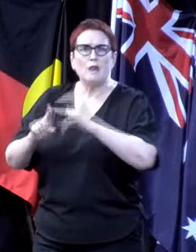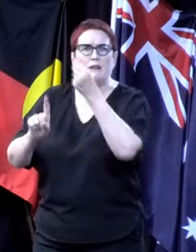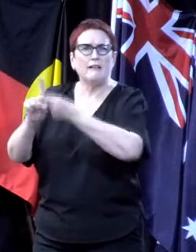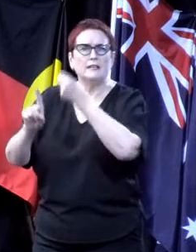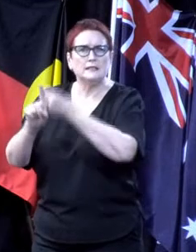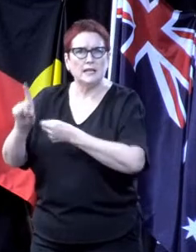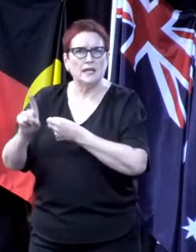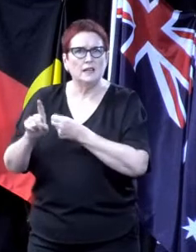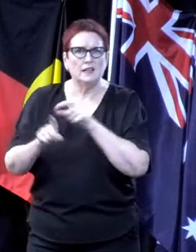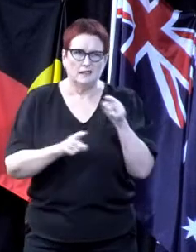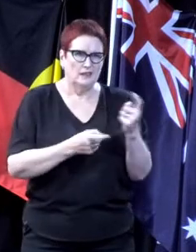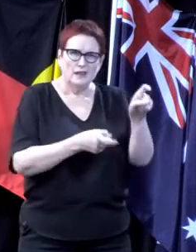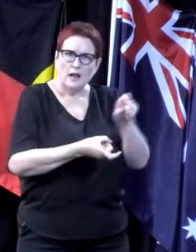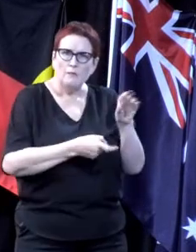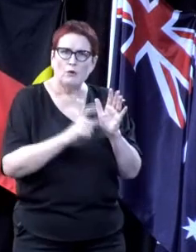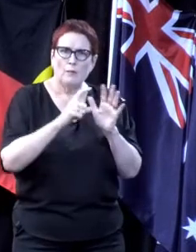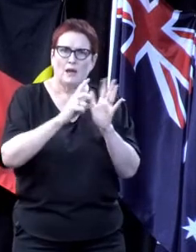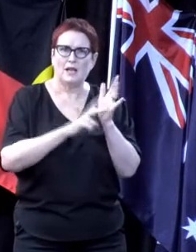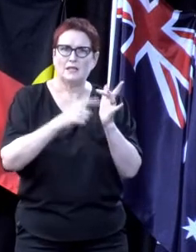So, it's obviously, clearly a very important step.